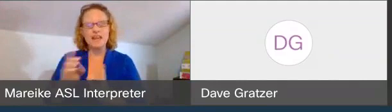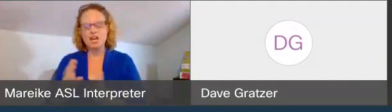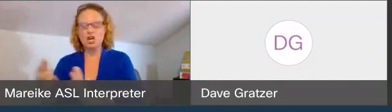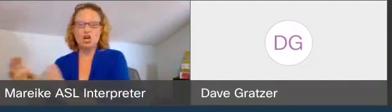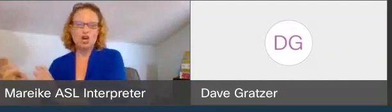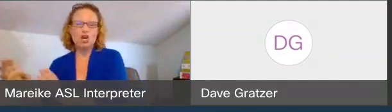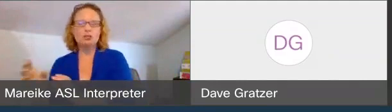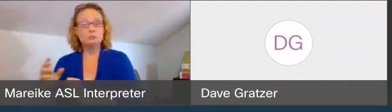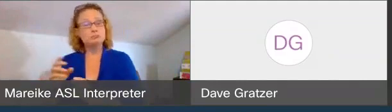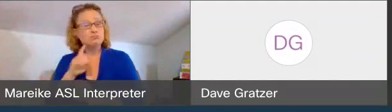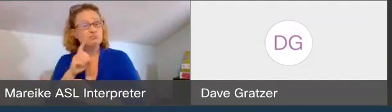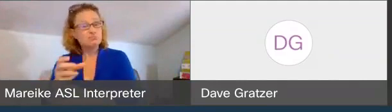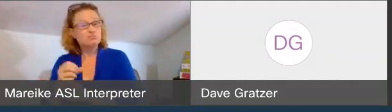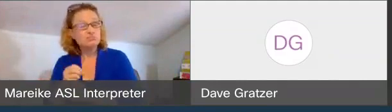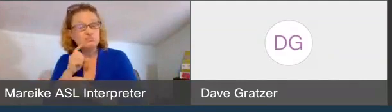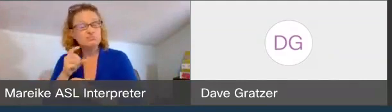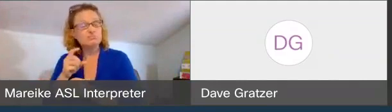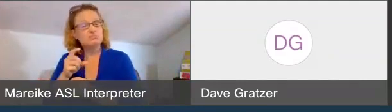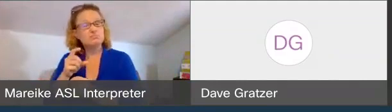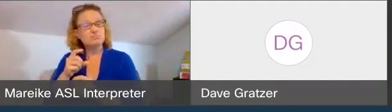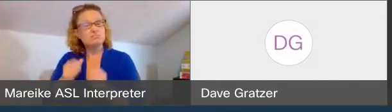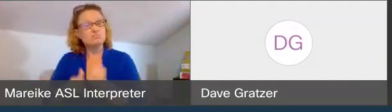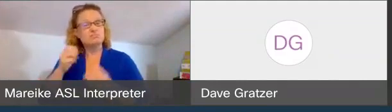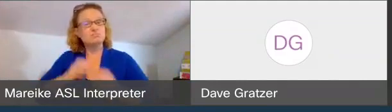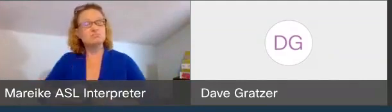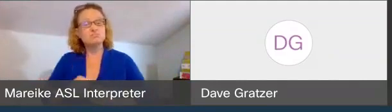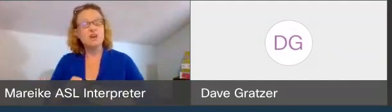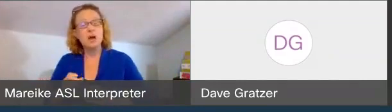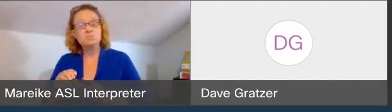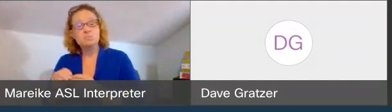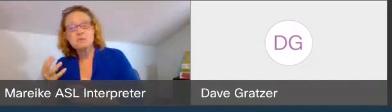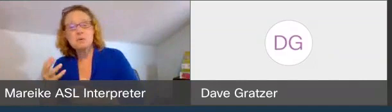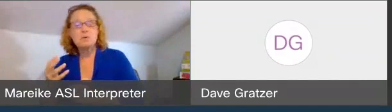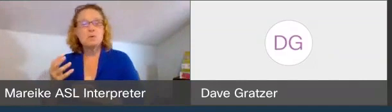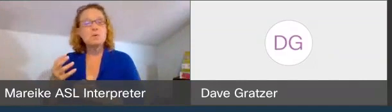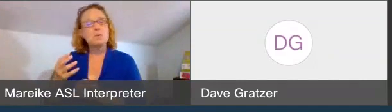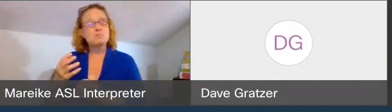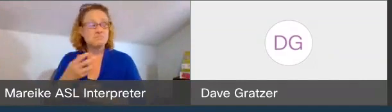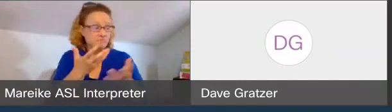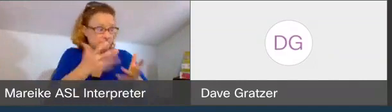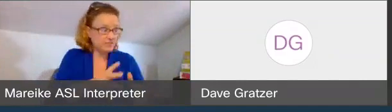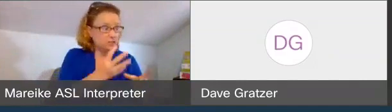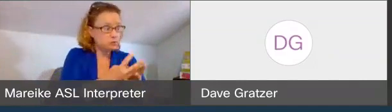of our clients at intercept for coming out of prison or jail on to a forensic ACT team.